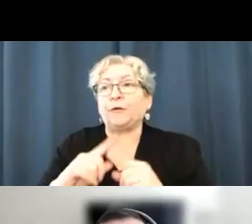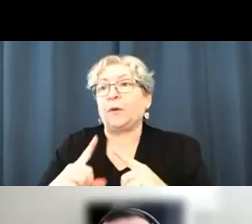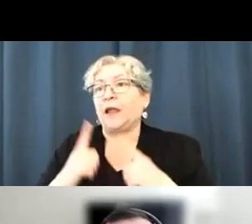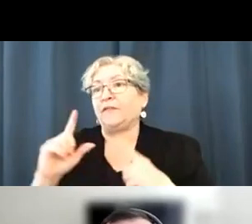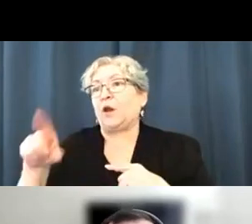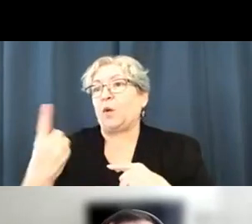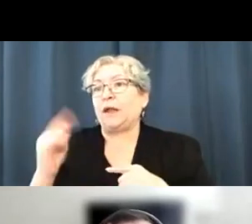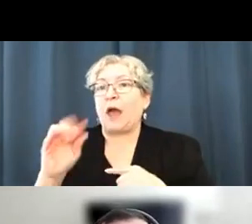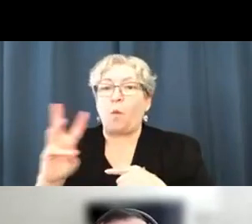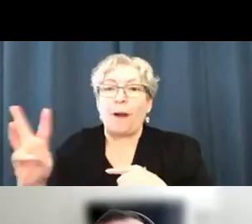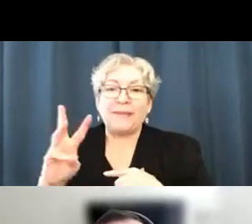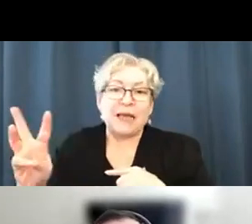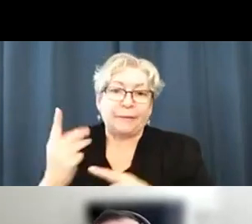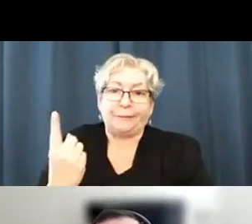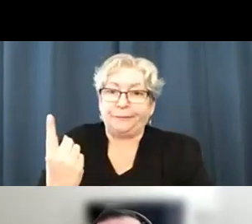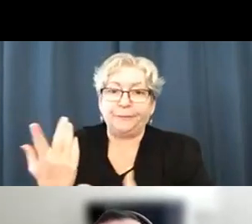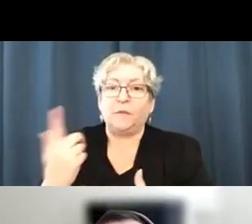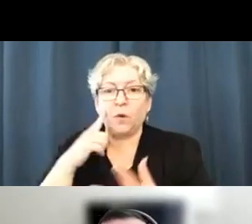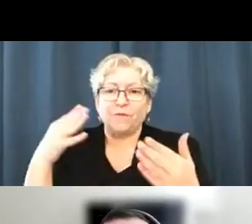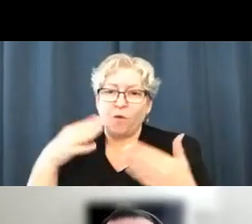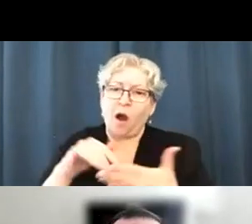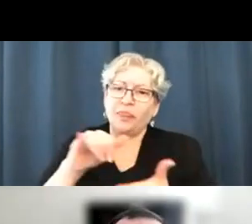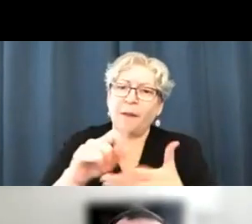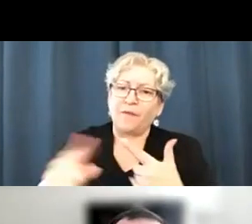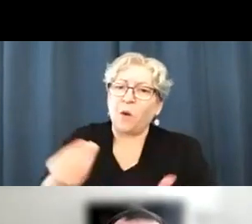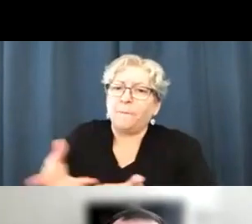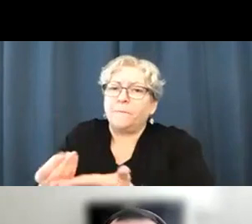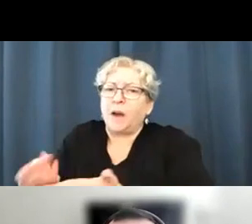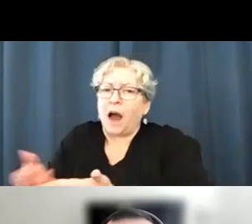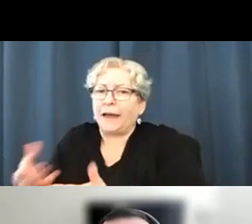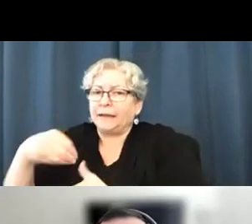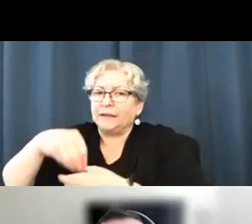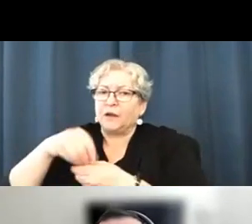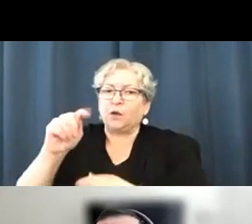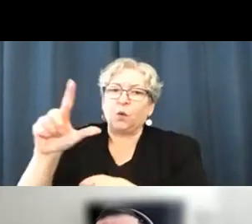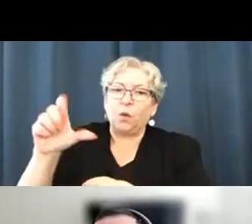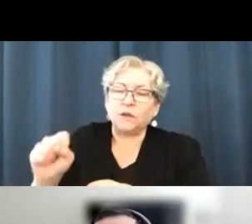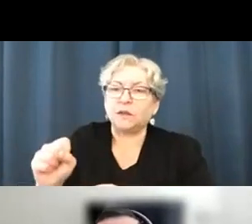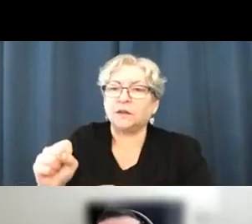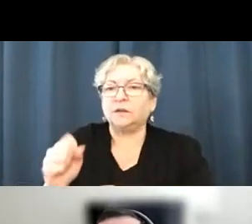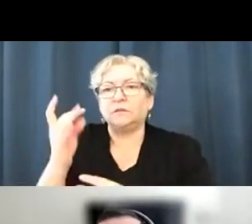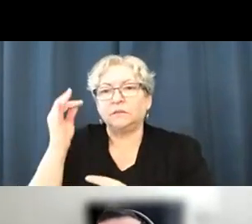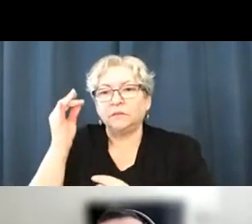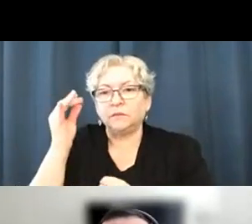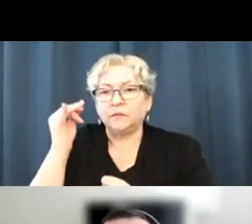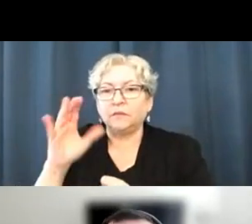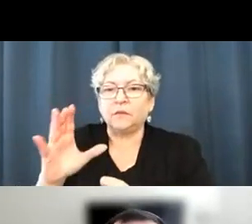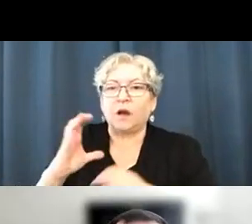which is what we're gonna be focused on. But if you're procuring internal tools, think about your client relationship management,